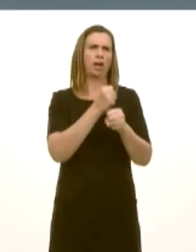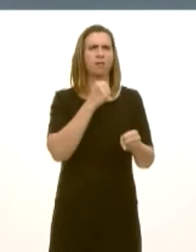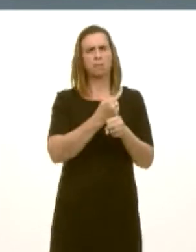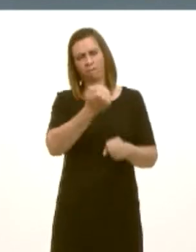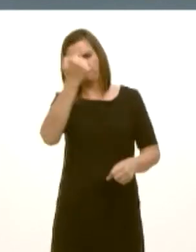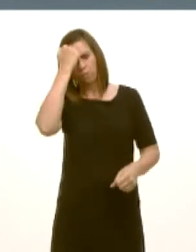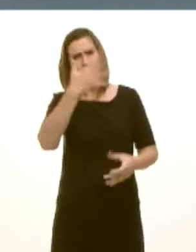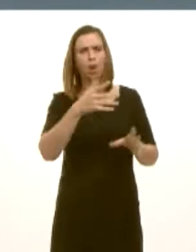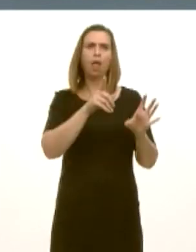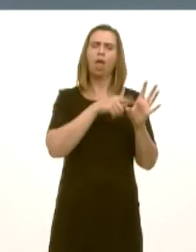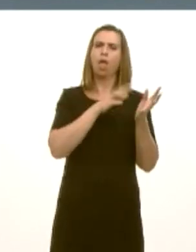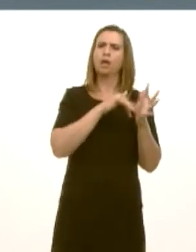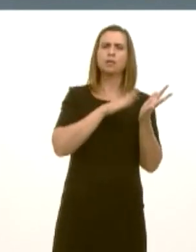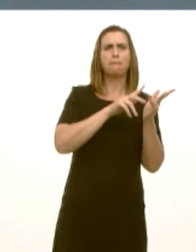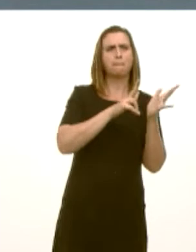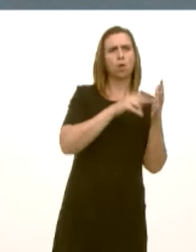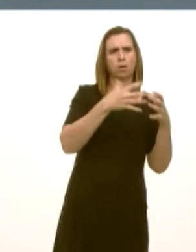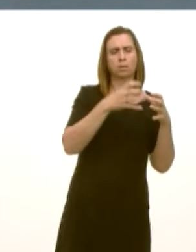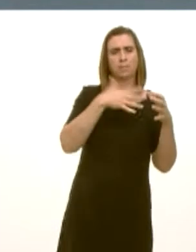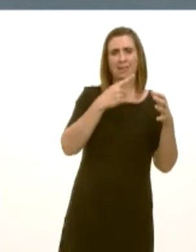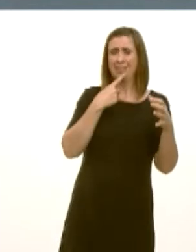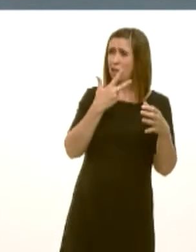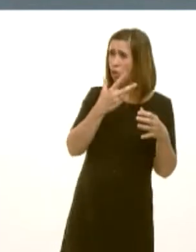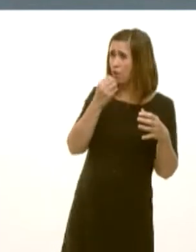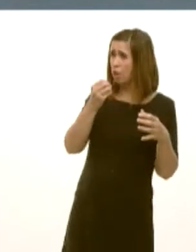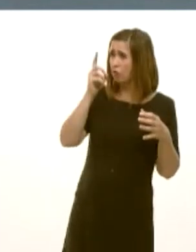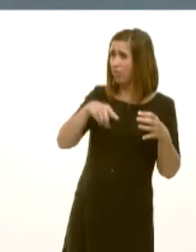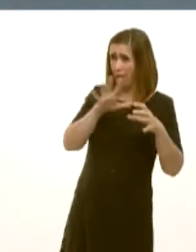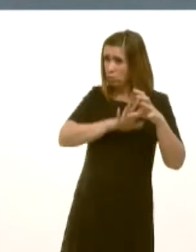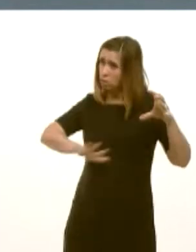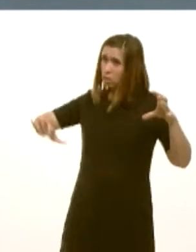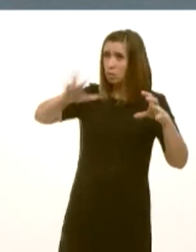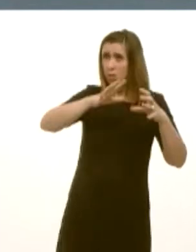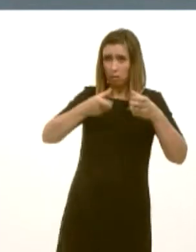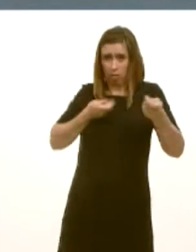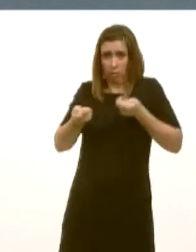Ynys MÙn: covering populations of around 300,000 would make local democracy remote.